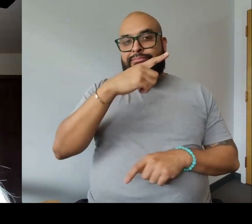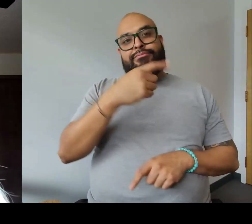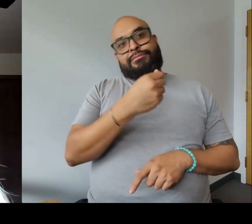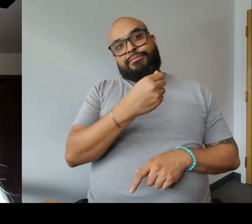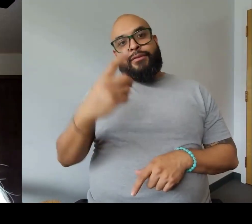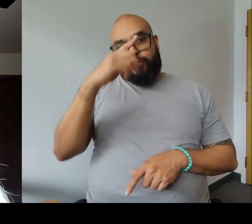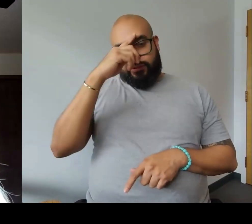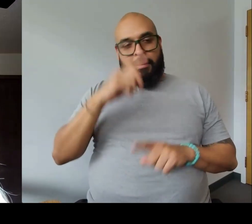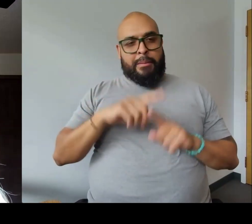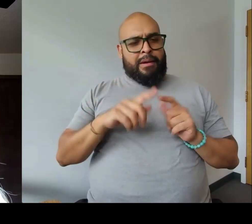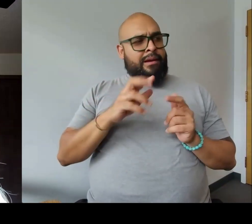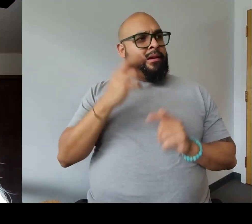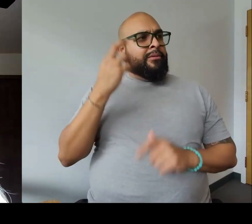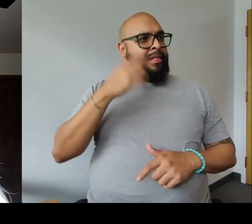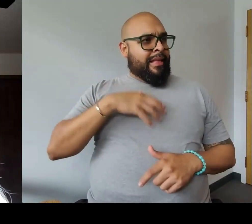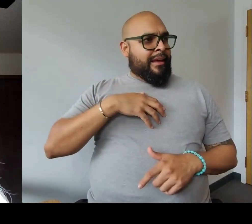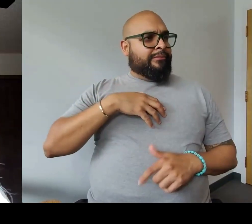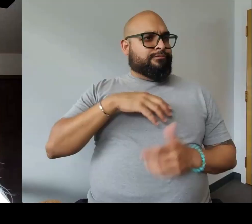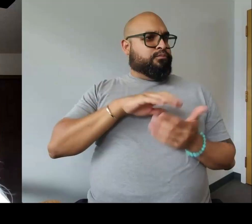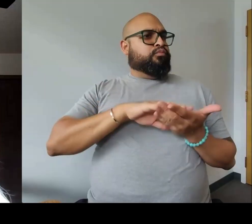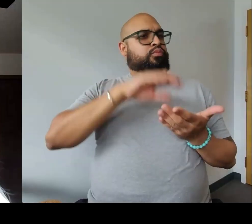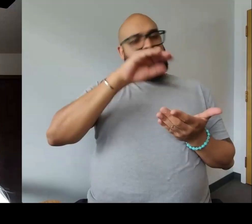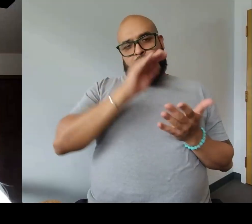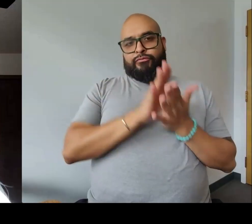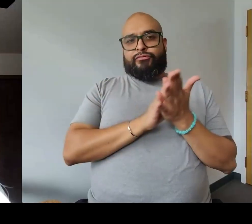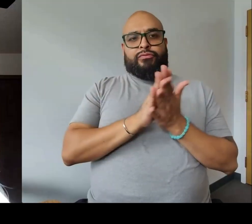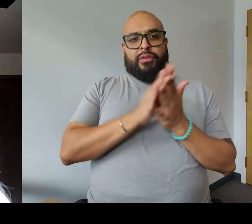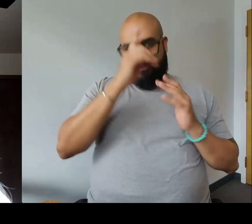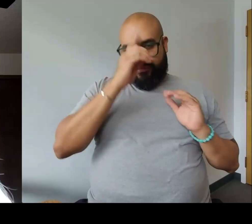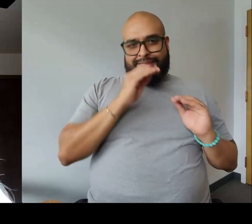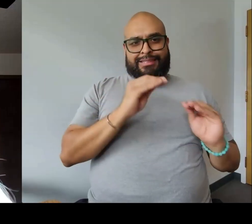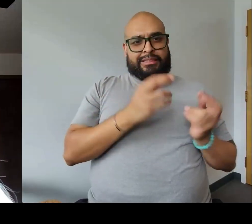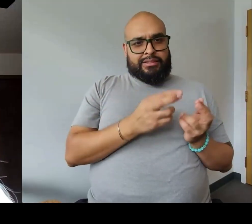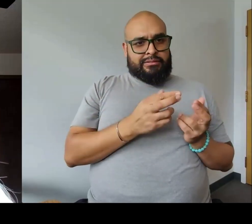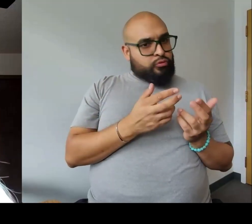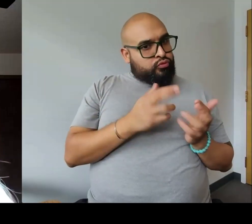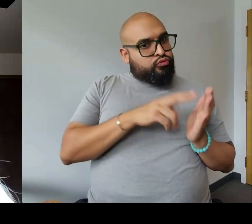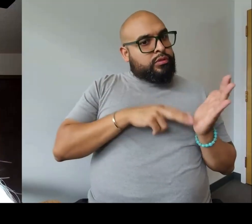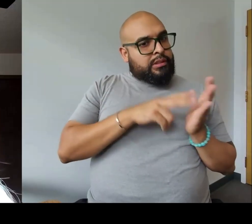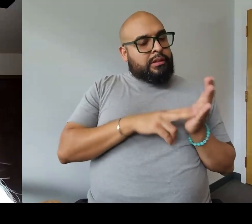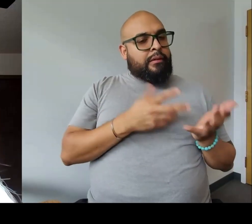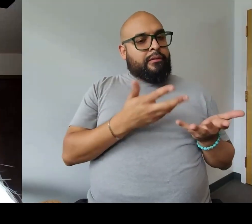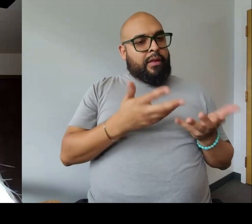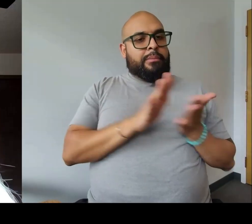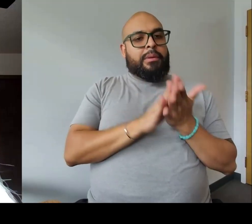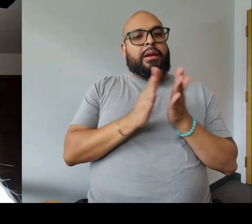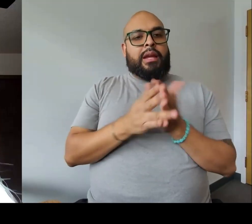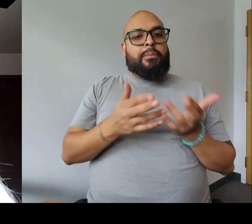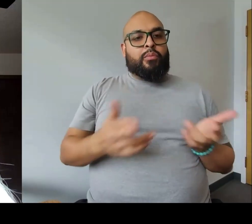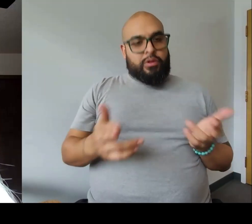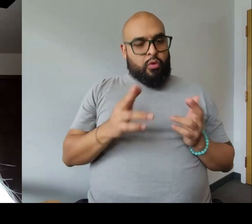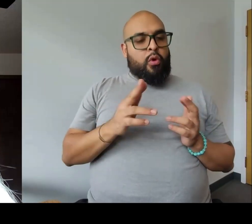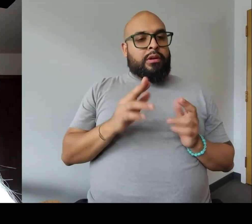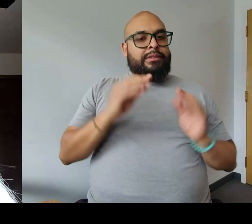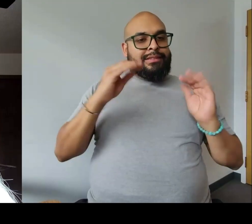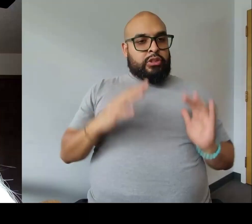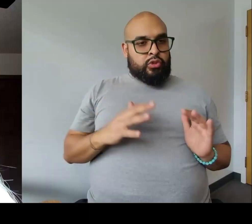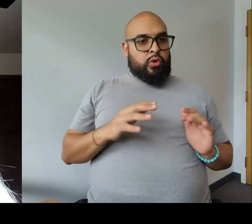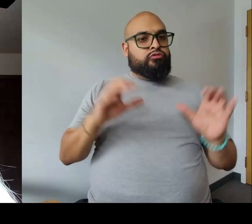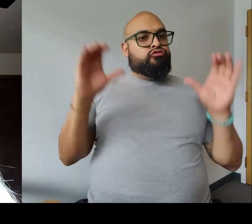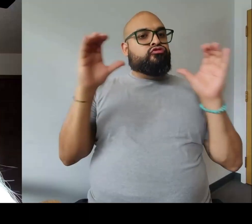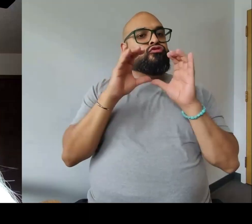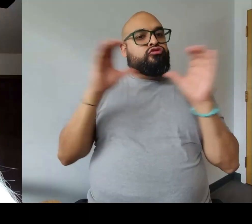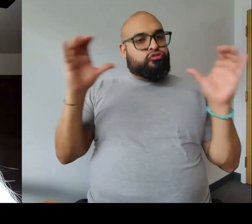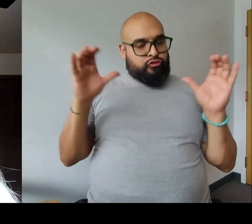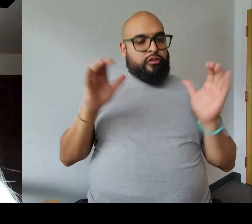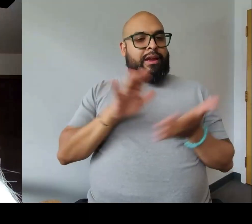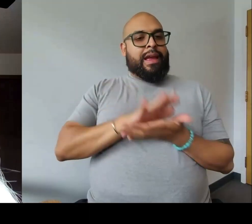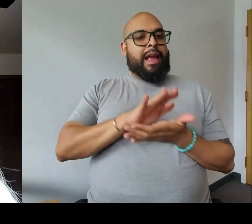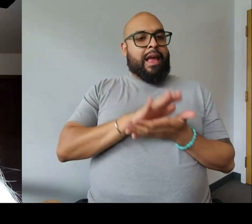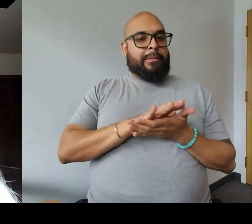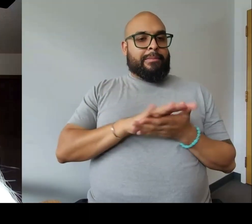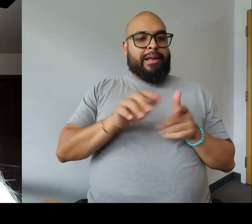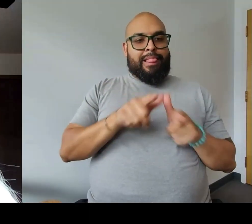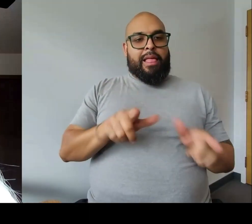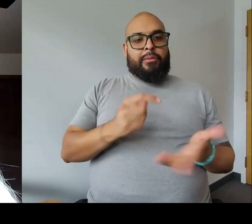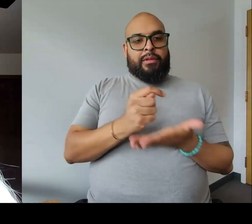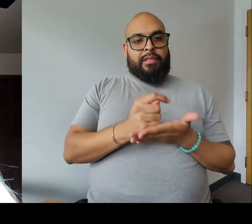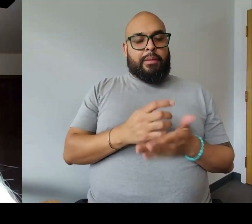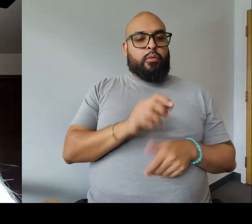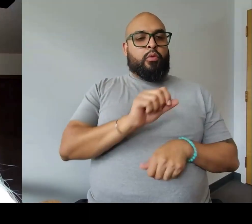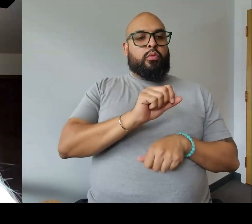So I became a resource teacher where I worked with all kinds of handicapping conditions and got my certification as a certified academic language therapist and a qualified instructor.